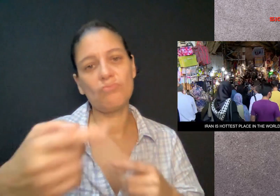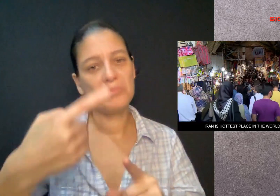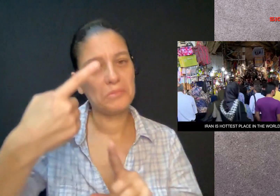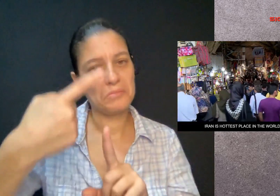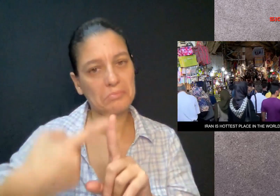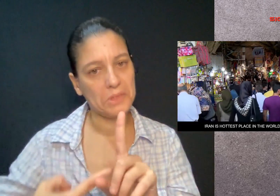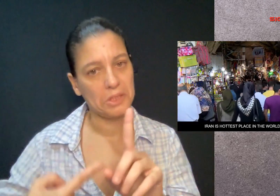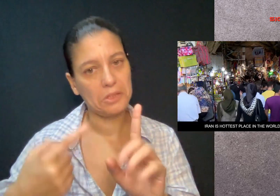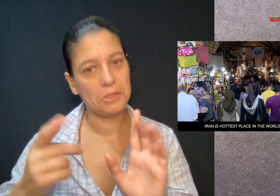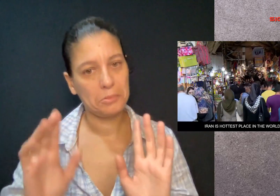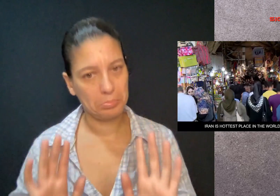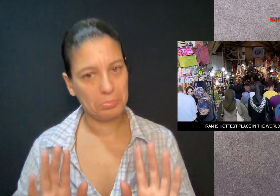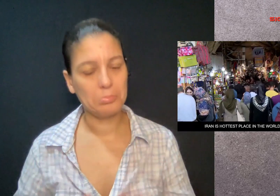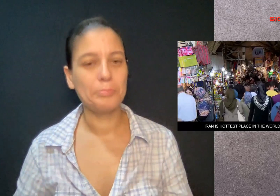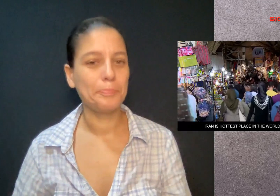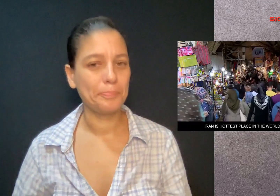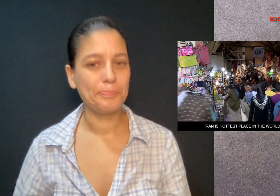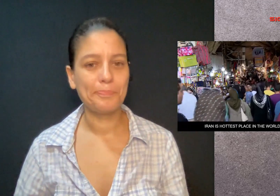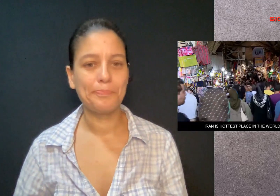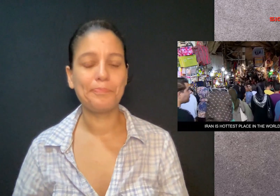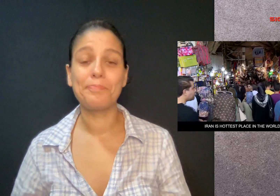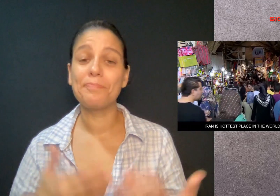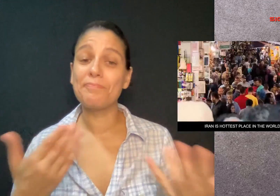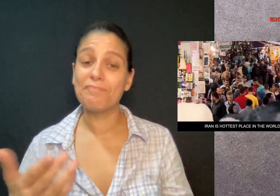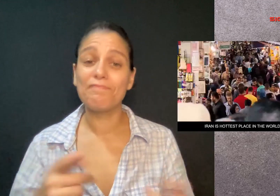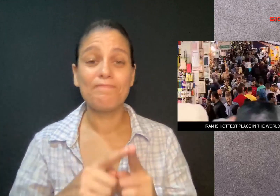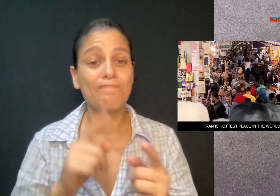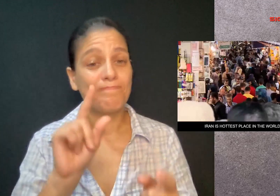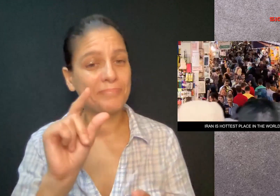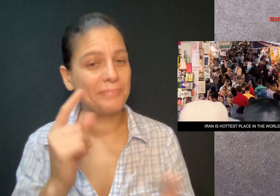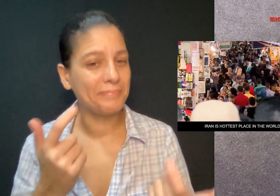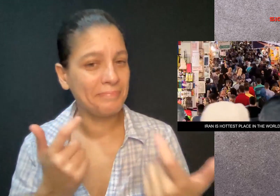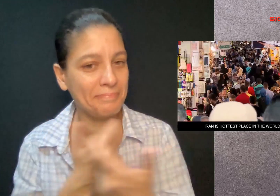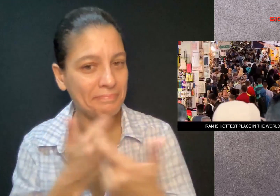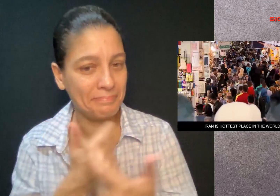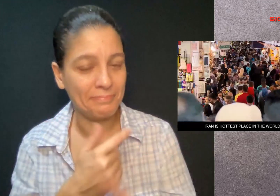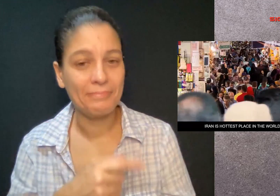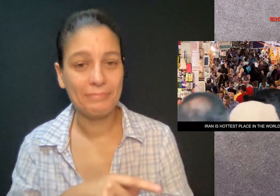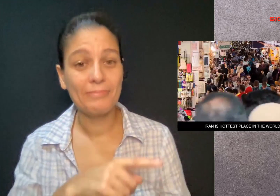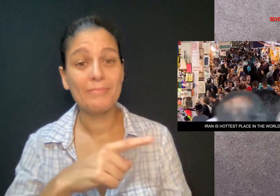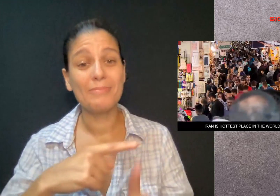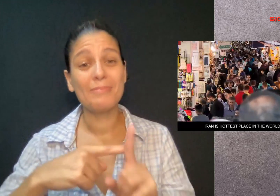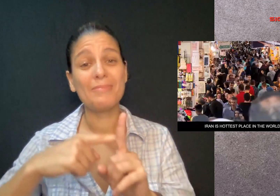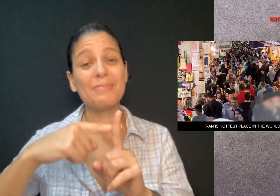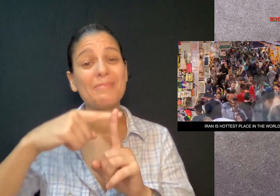temperatures dropped back to normal over the weekend to upper 40s Celsius and here's a